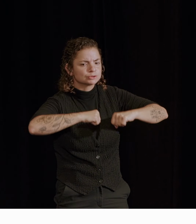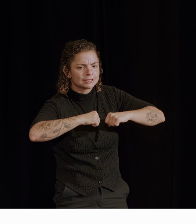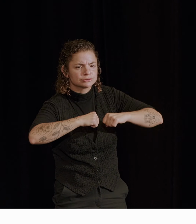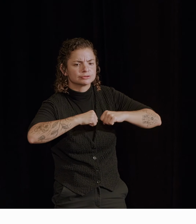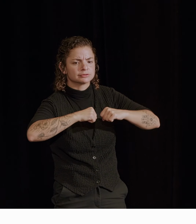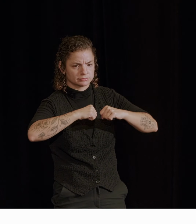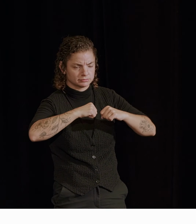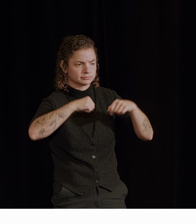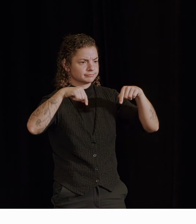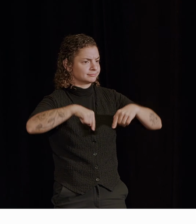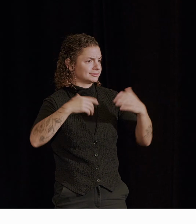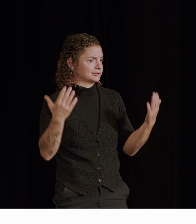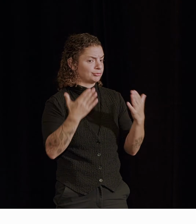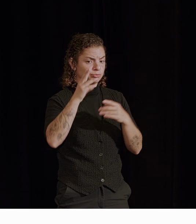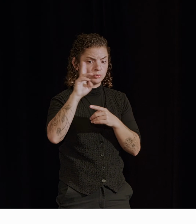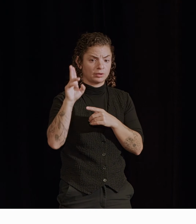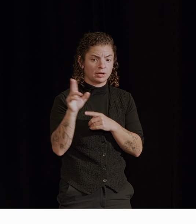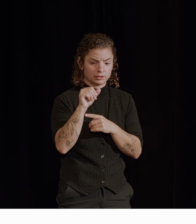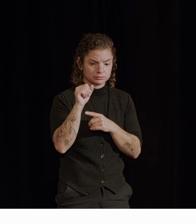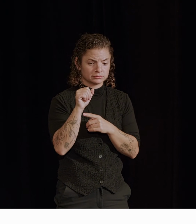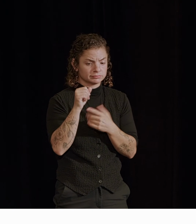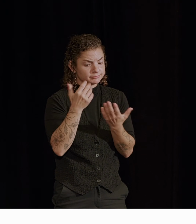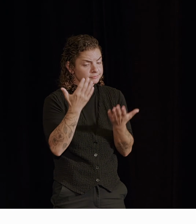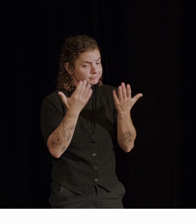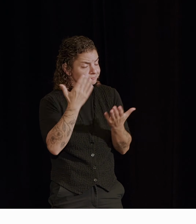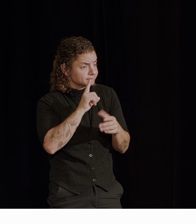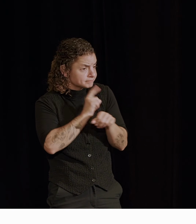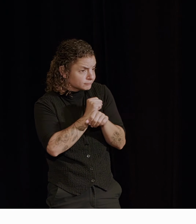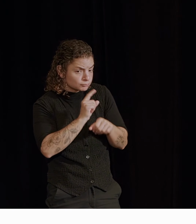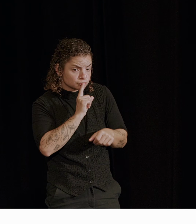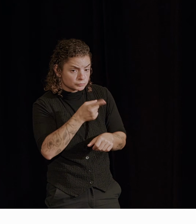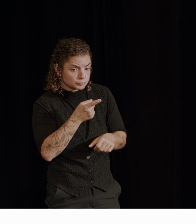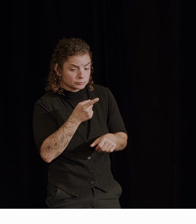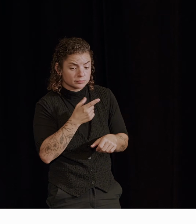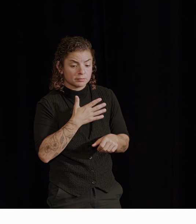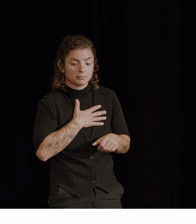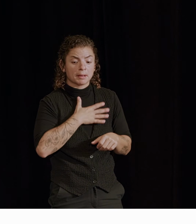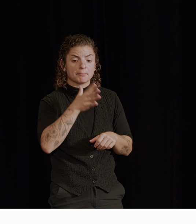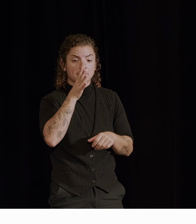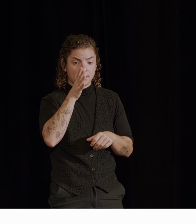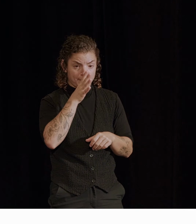perhaps that's true. When my mom was younger, there were no laws protecting her right to